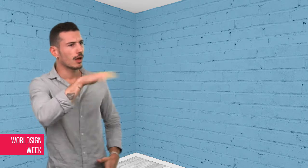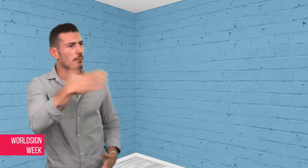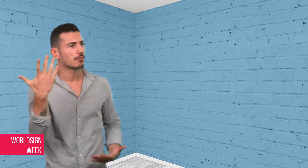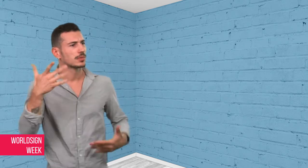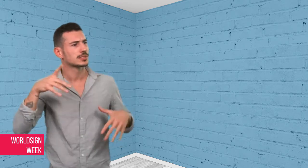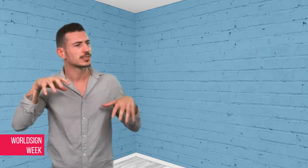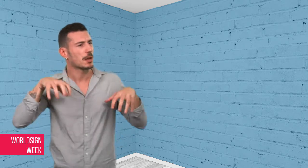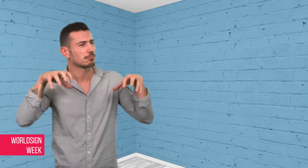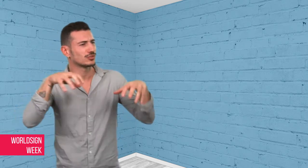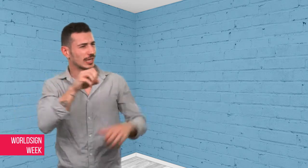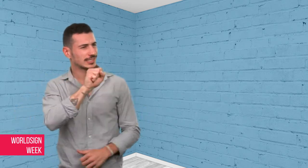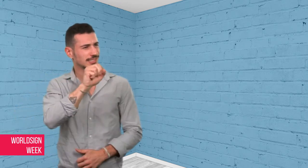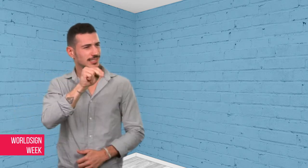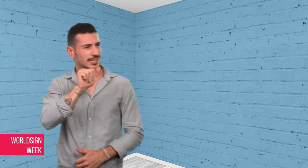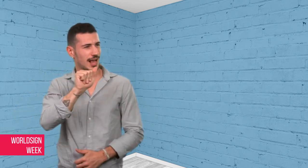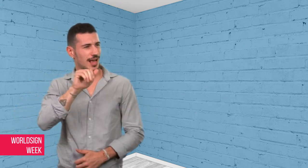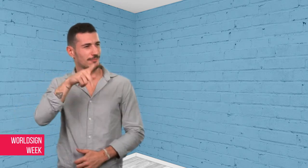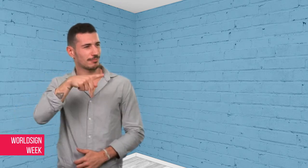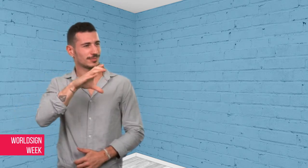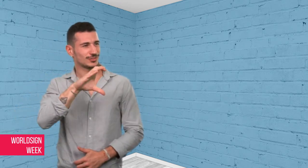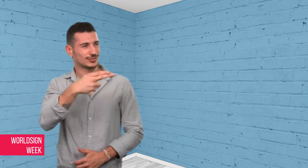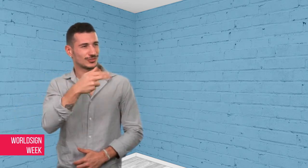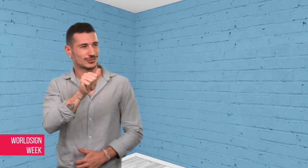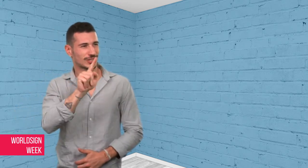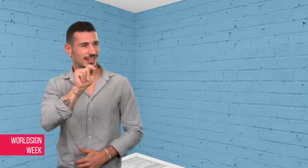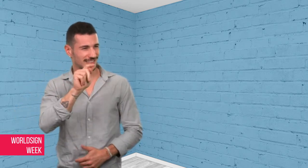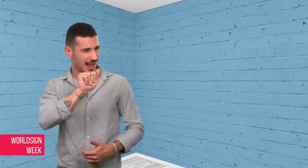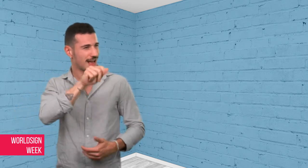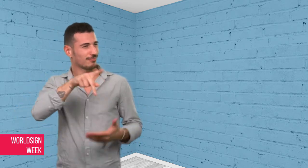Snapchat’s new glass? What is it?